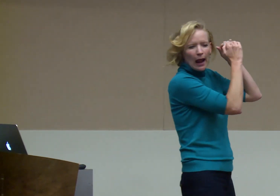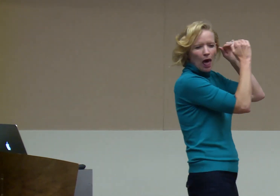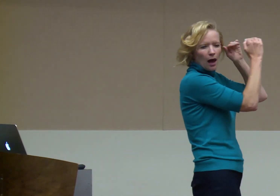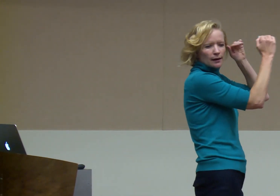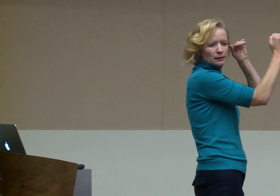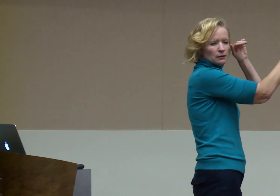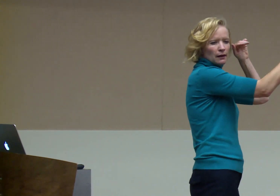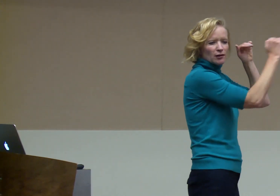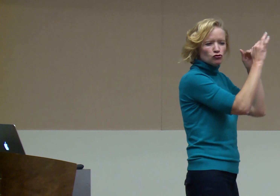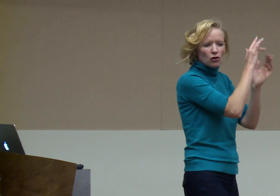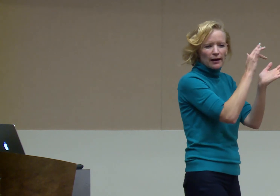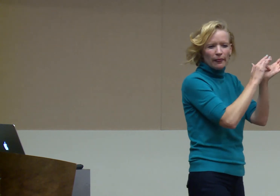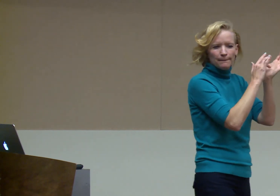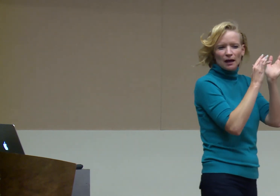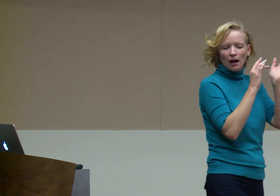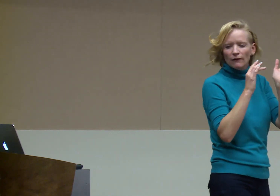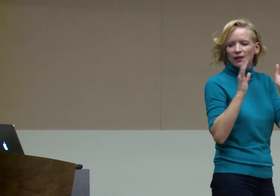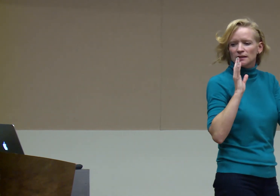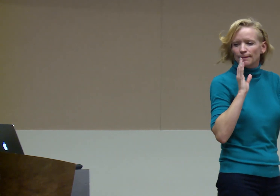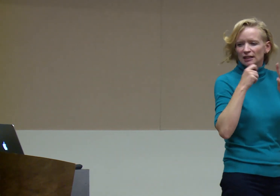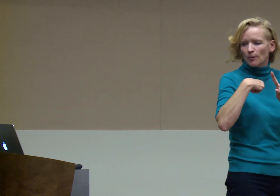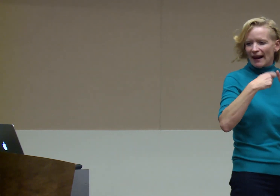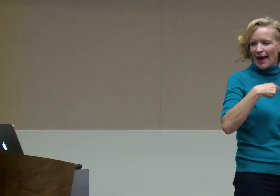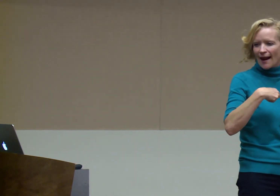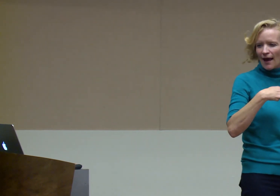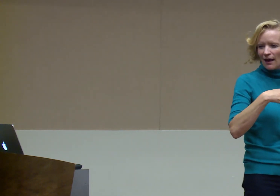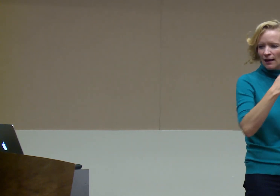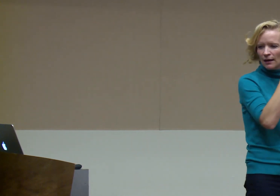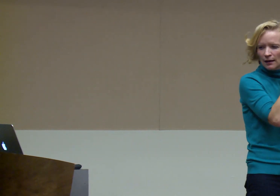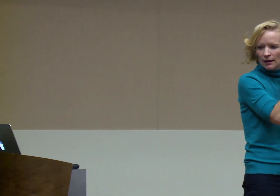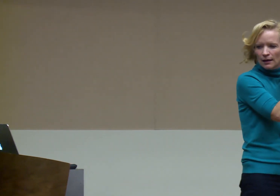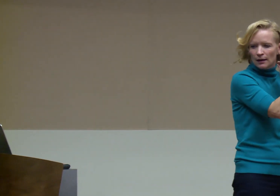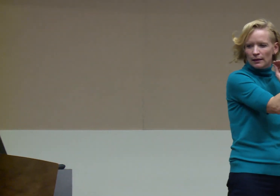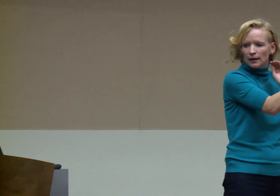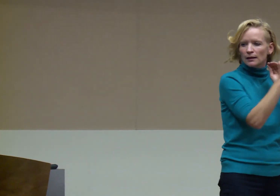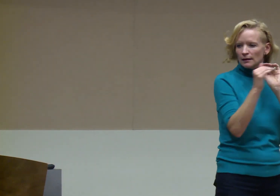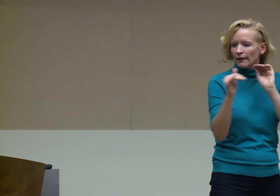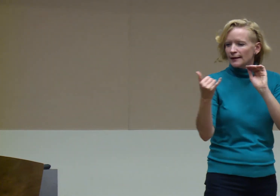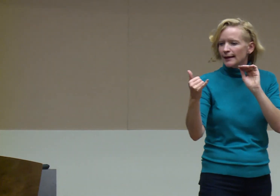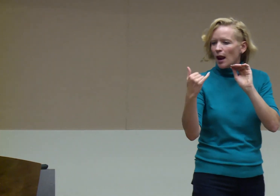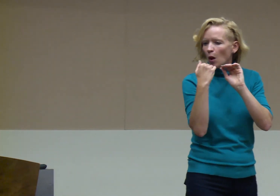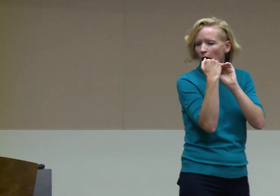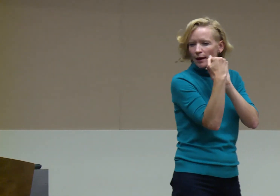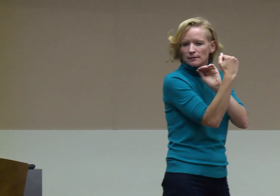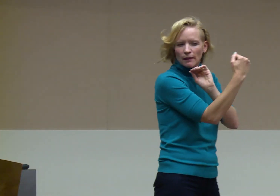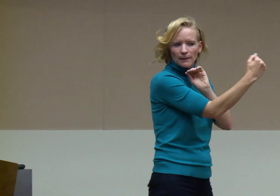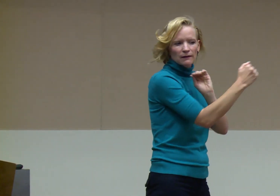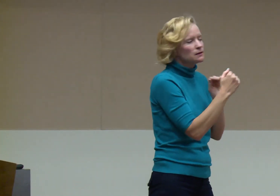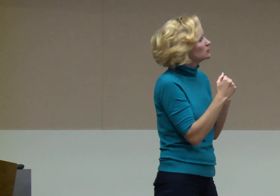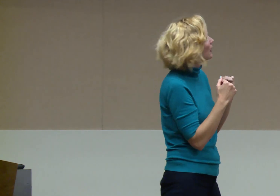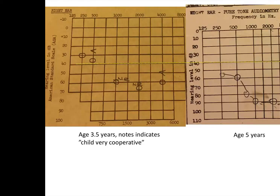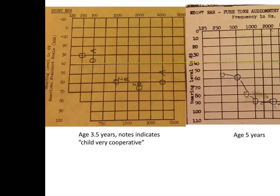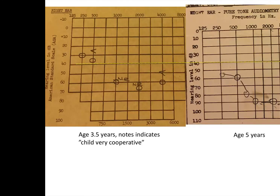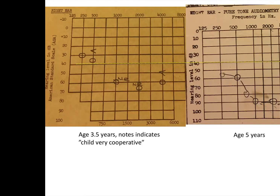So do you see that long dashed line right in the middle of the speech banana? It's that yellow line right there.